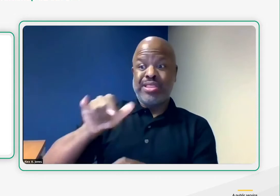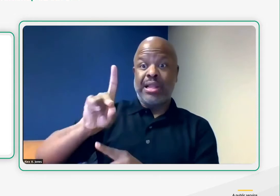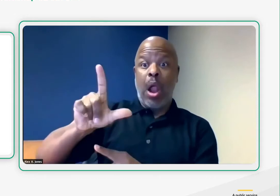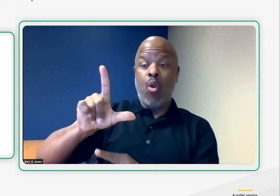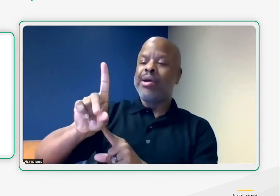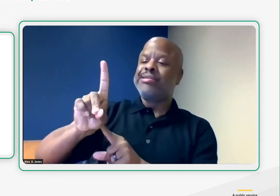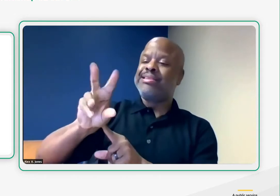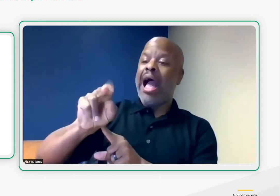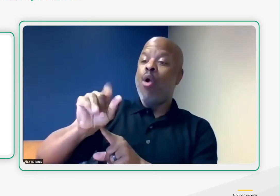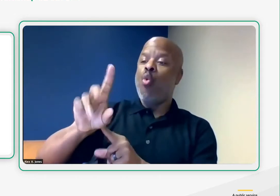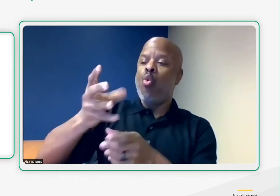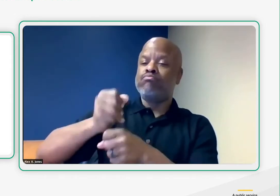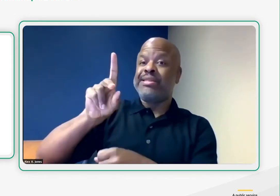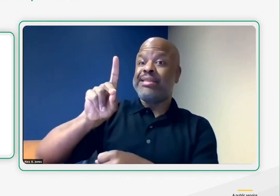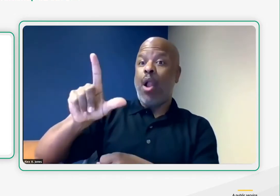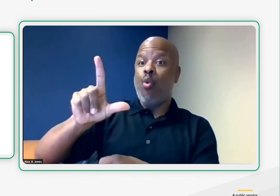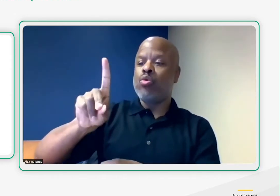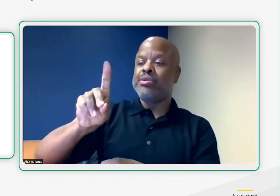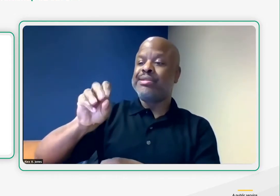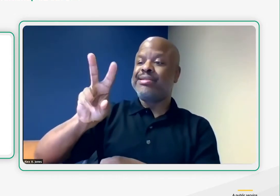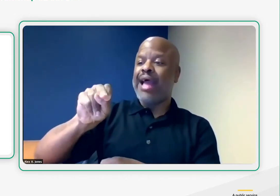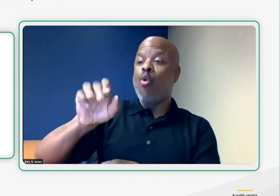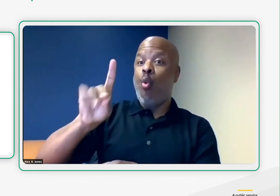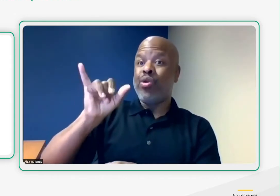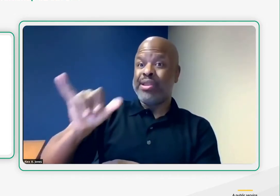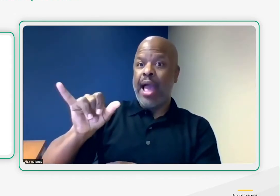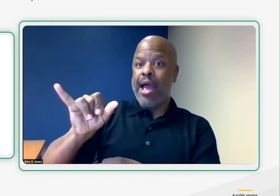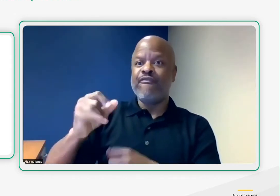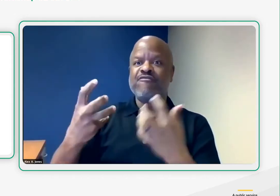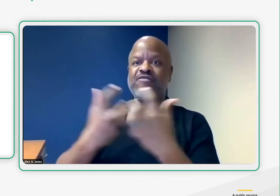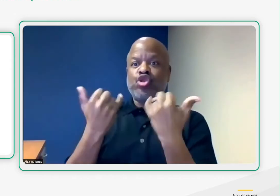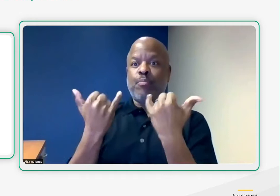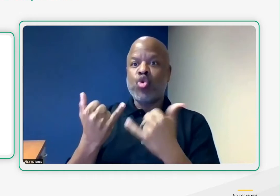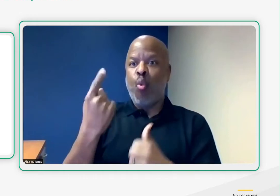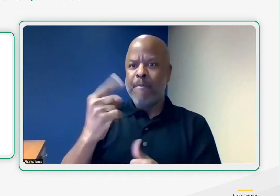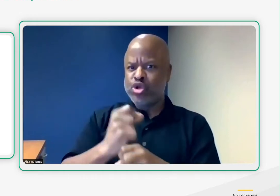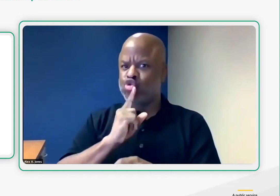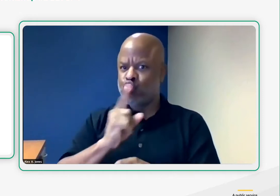So, we want to make sure that you have the most recent edition of Zoom.